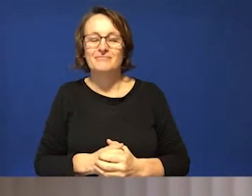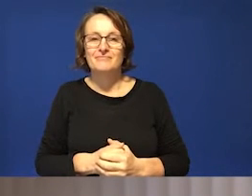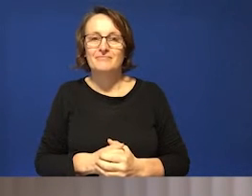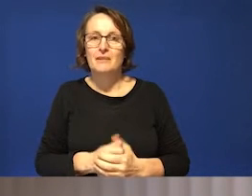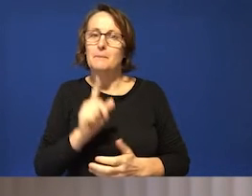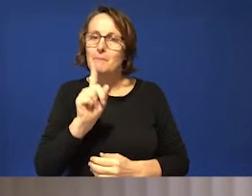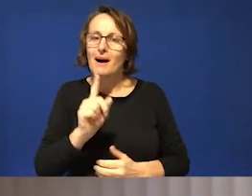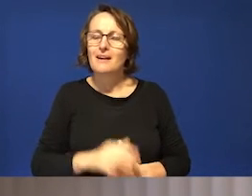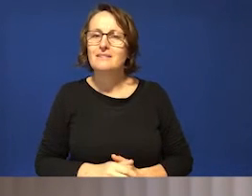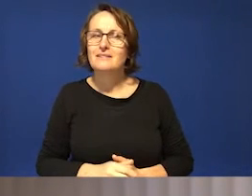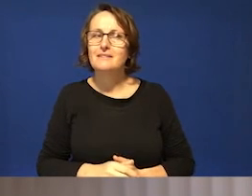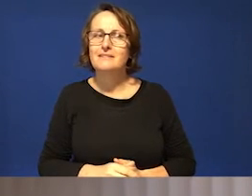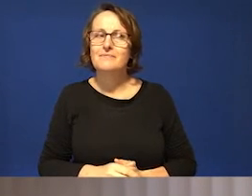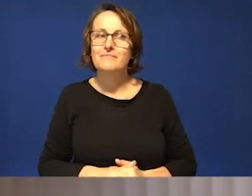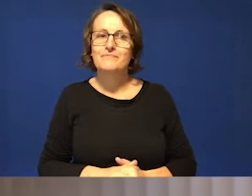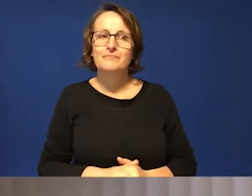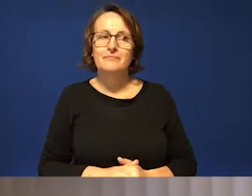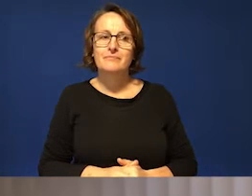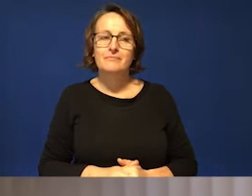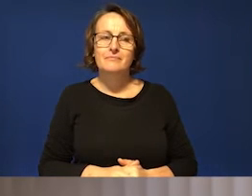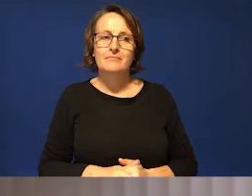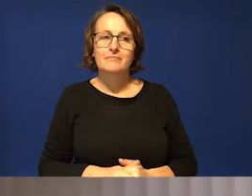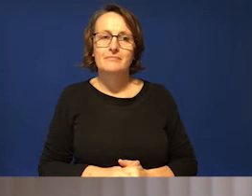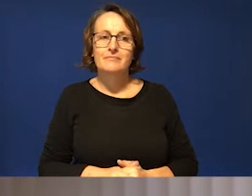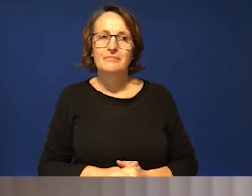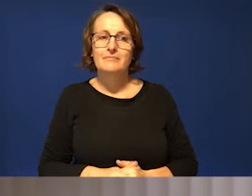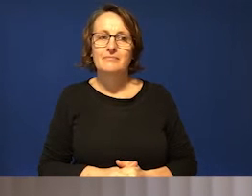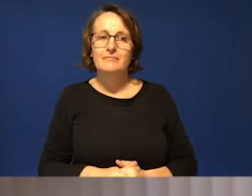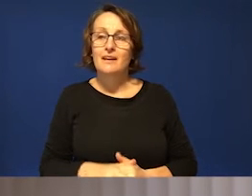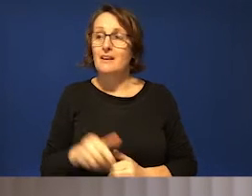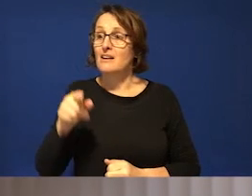but none of that would have been hugely valuable